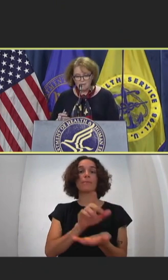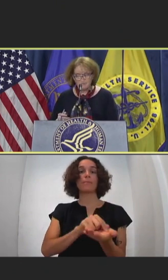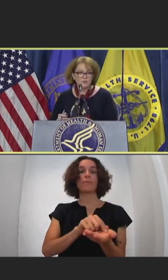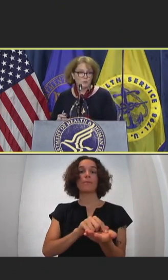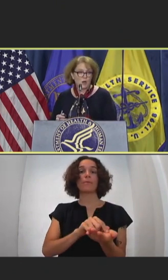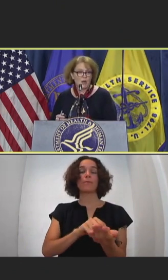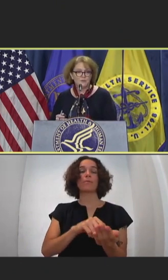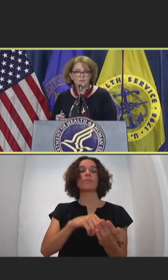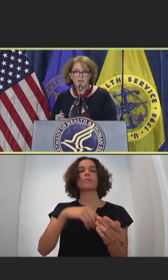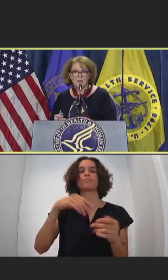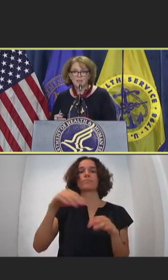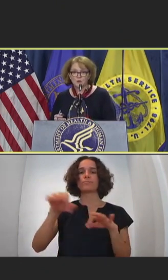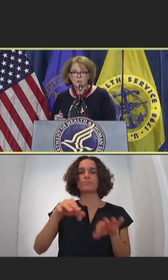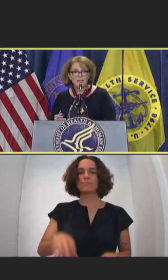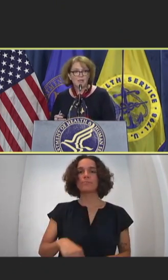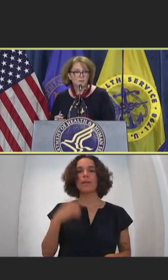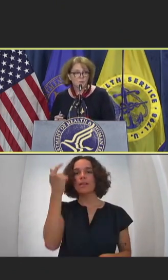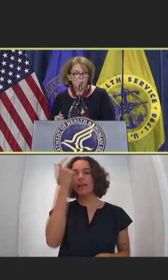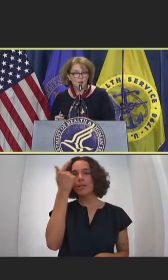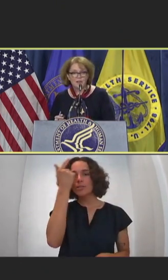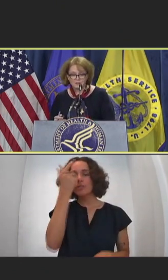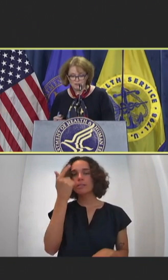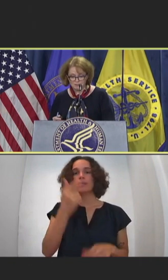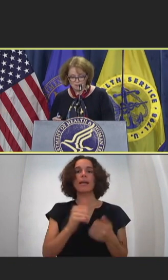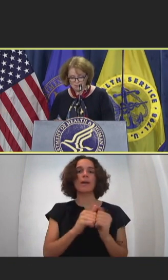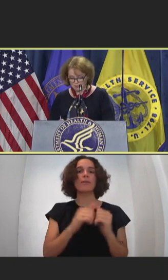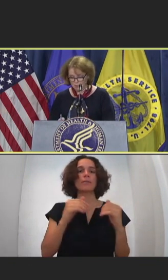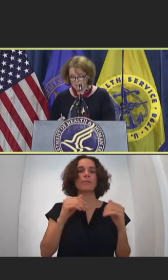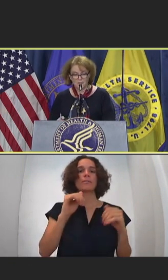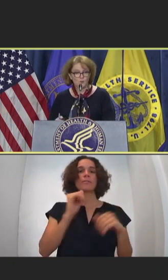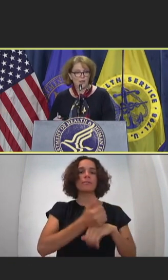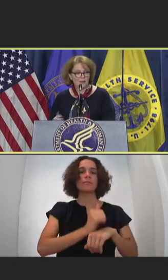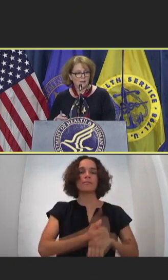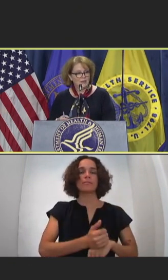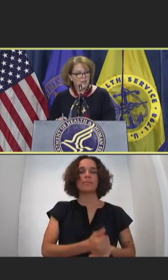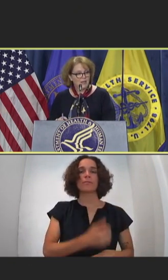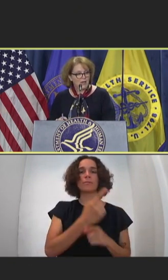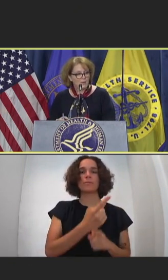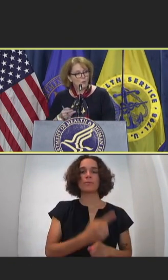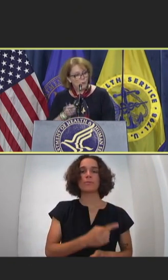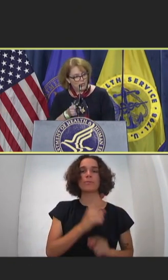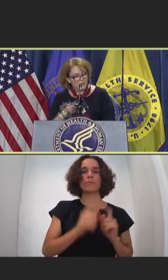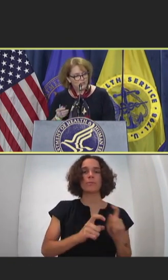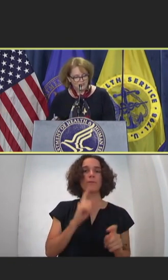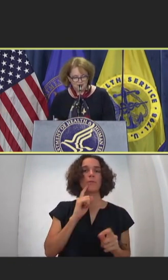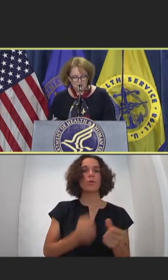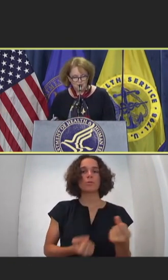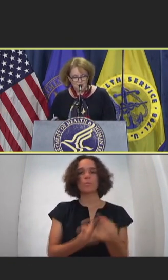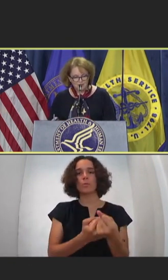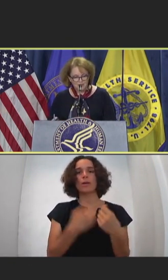those prompts in order to help support health systems in doing this well. Here's an example of